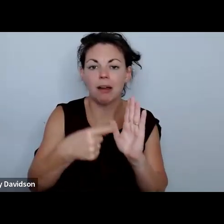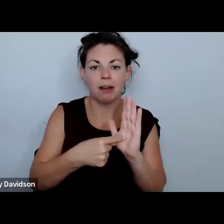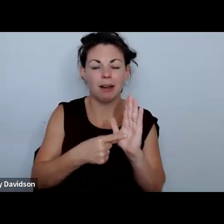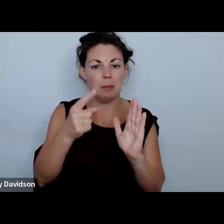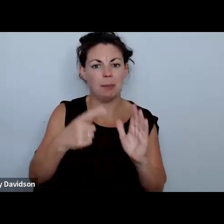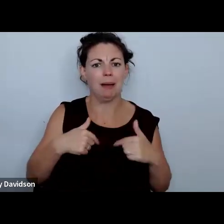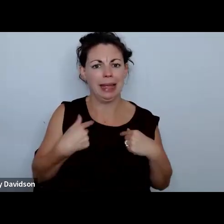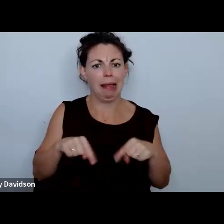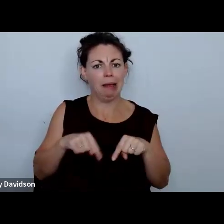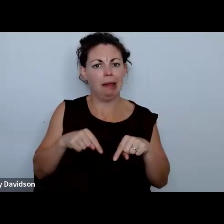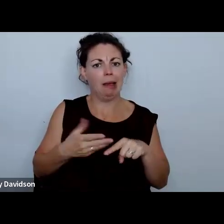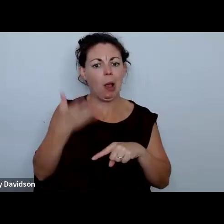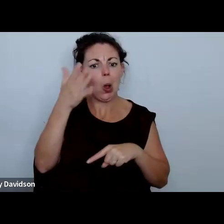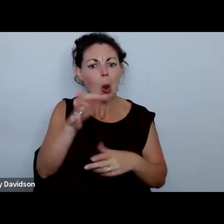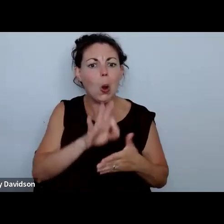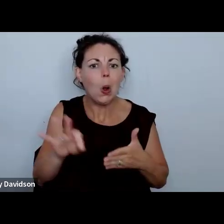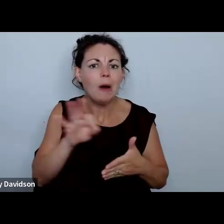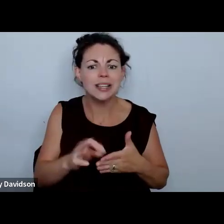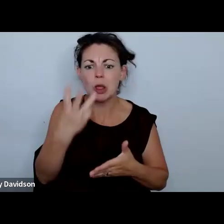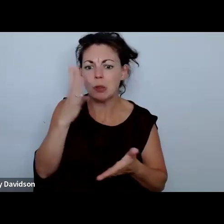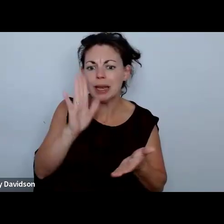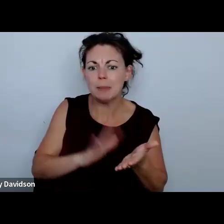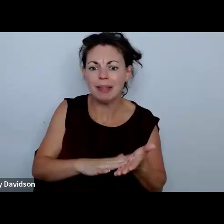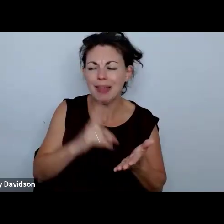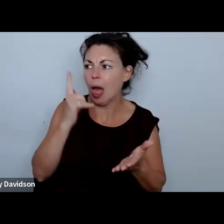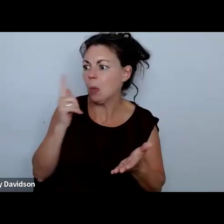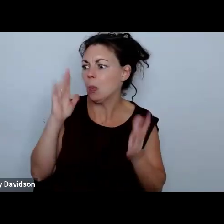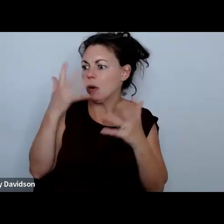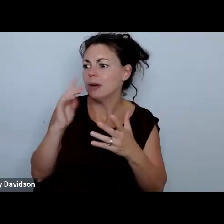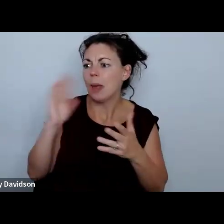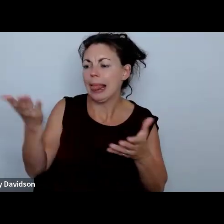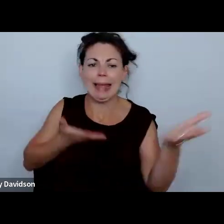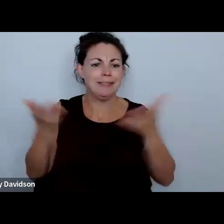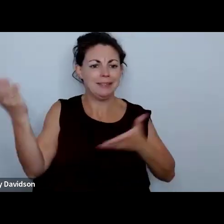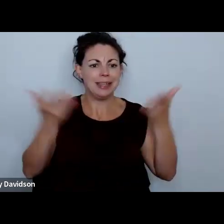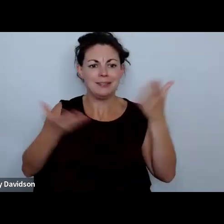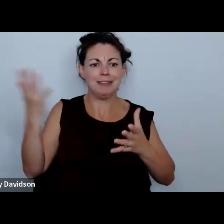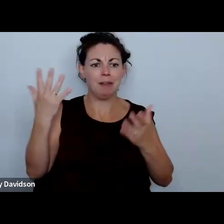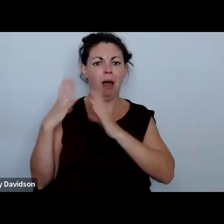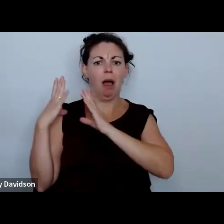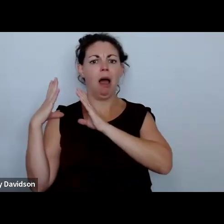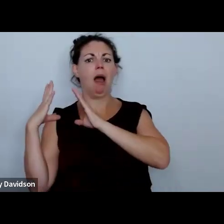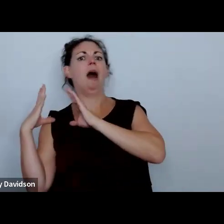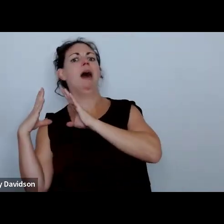found a lot of success with internships. My colleague Clyde Gilbert, who'll speak later undertook some internships.